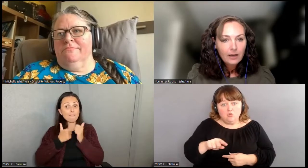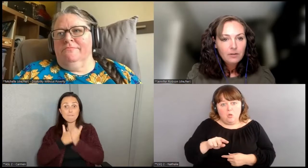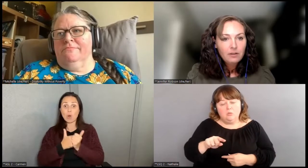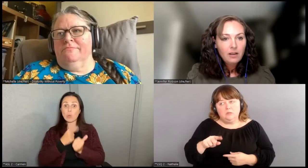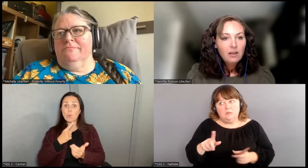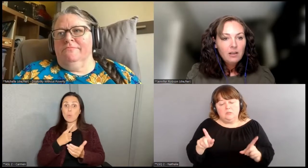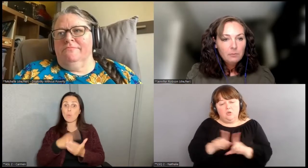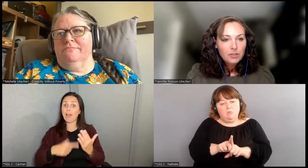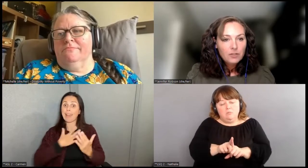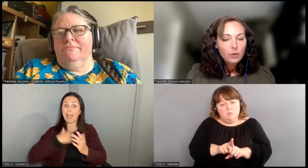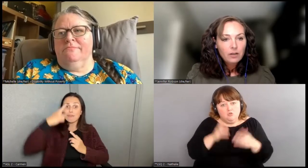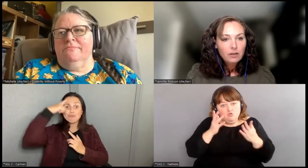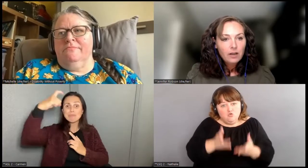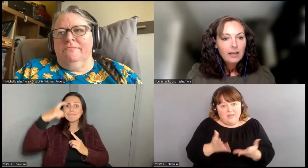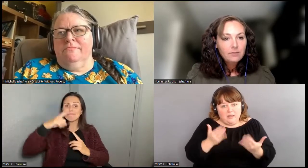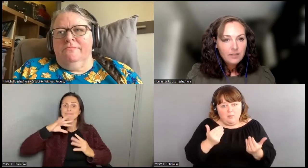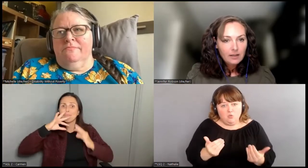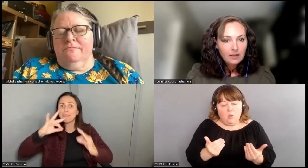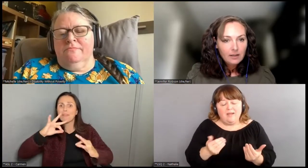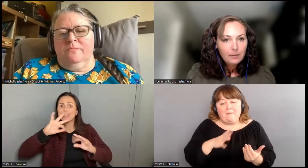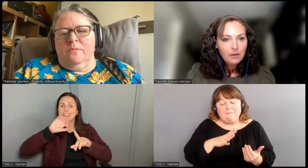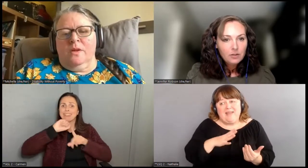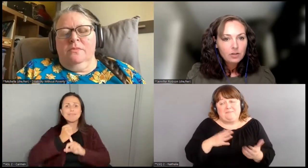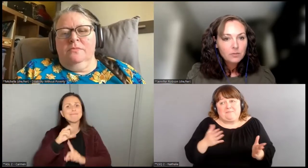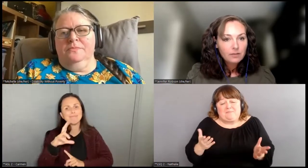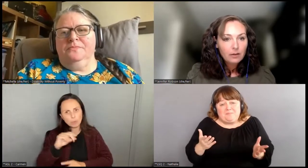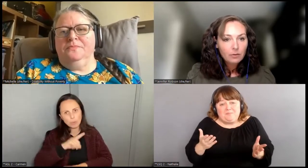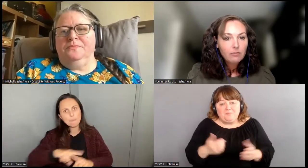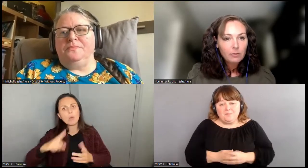HAPPEN BUT JUST WHAT I HAVE SEEN HAPPEN IN TERMS OF HOW GOVERNMENT WORKS.